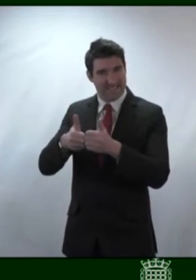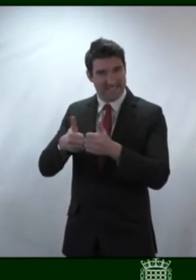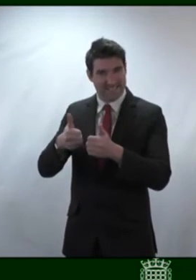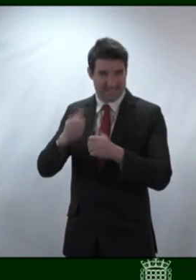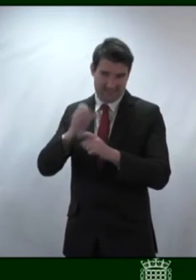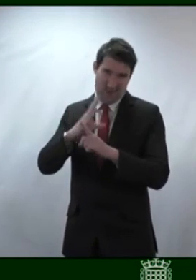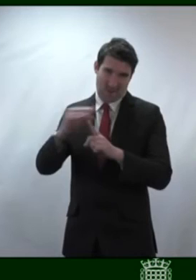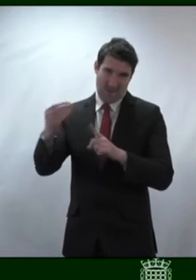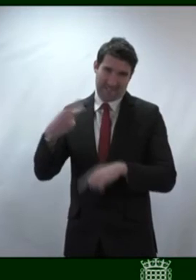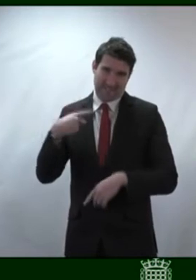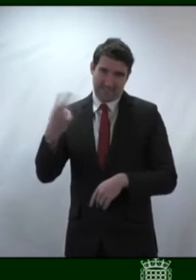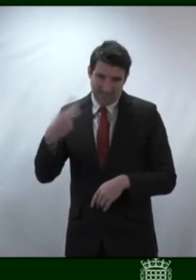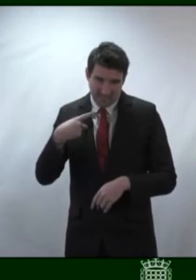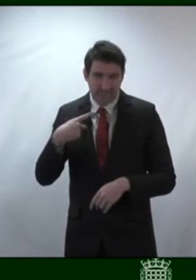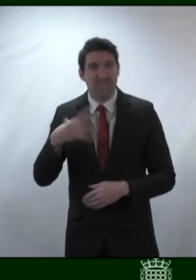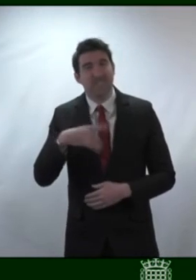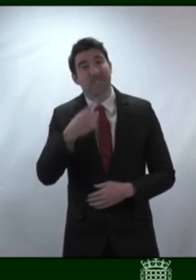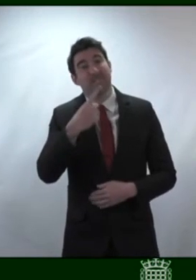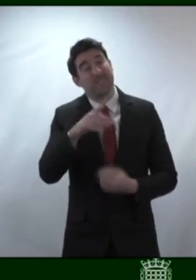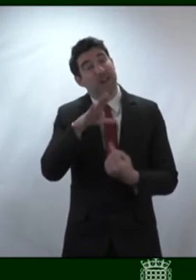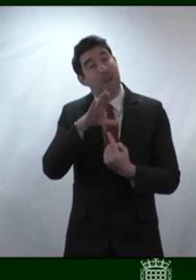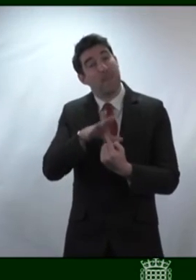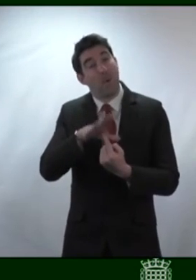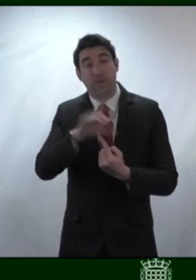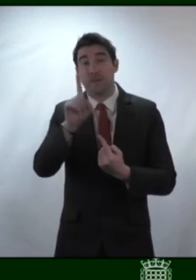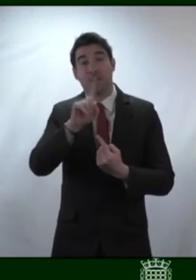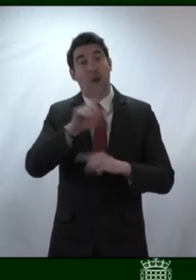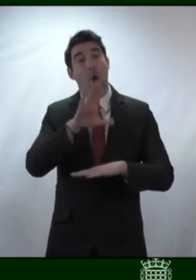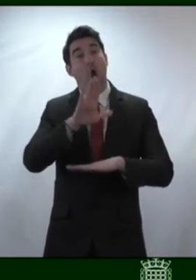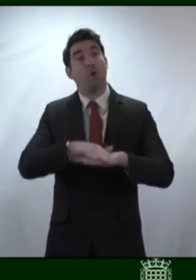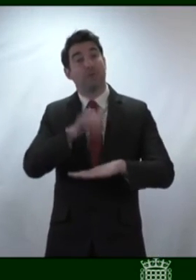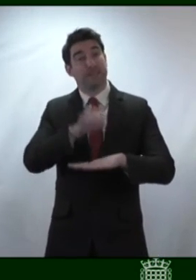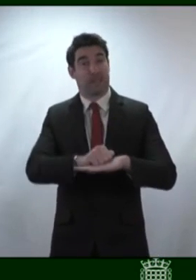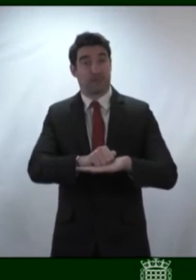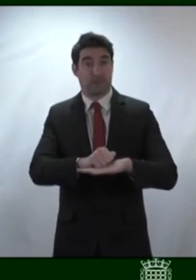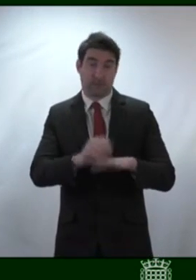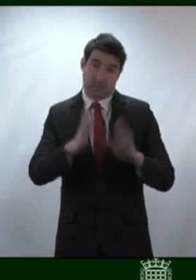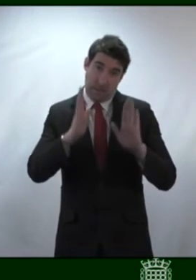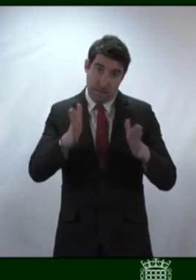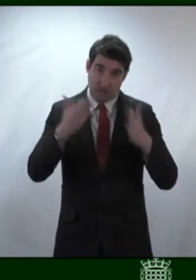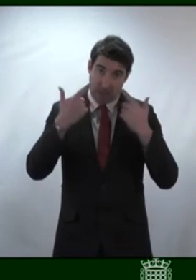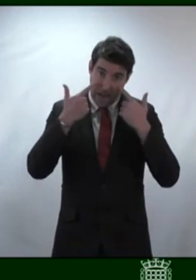the importance of people taking care this Christmas, because although some things are